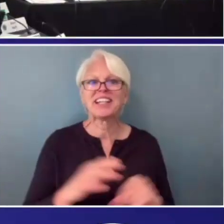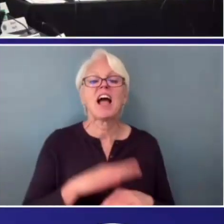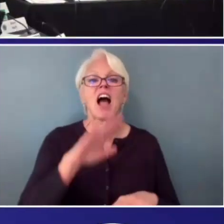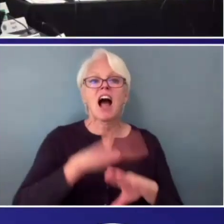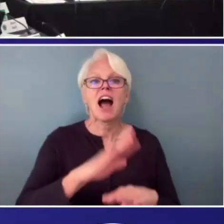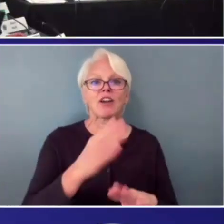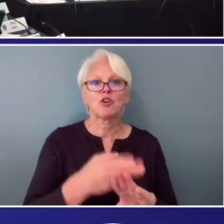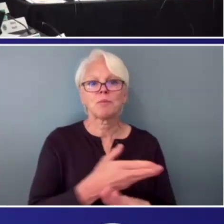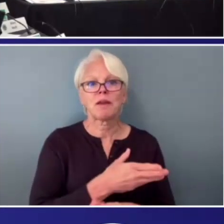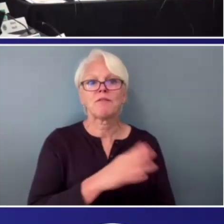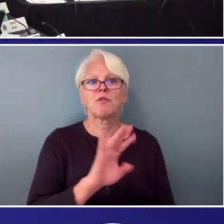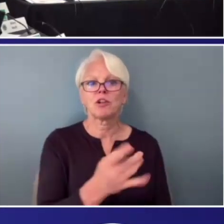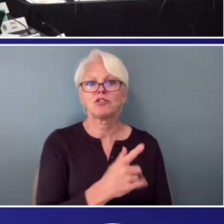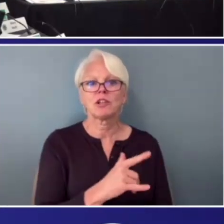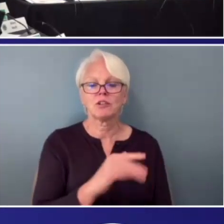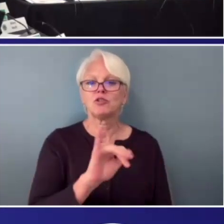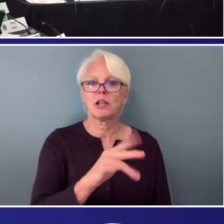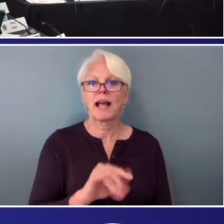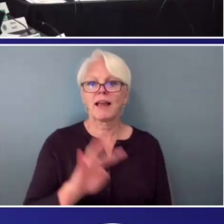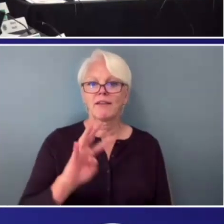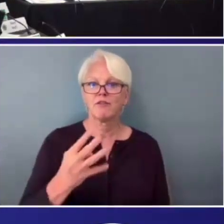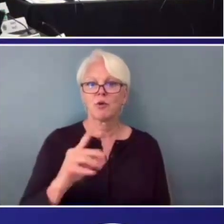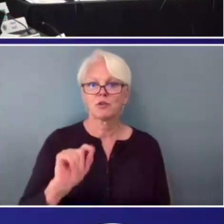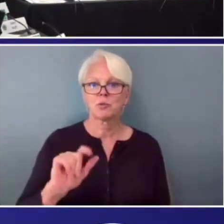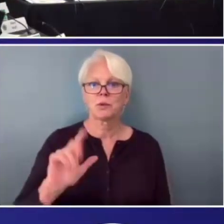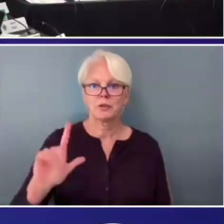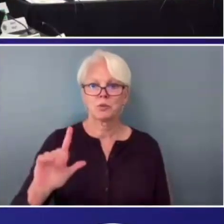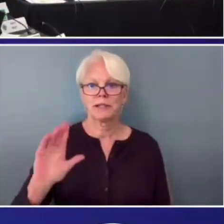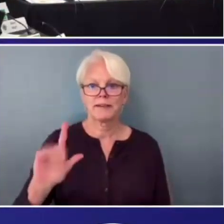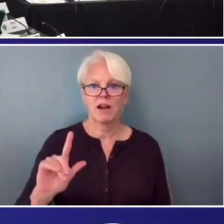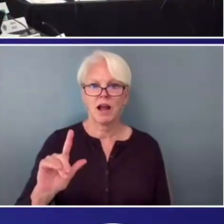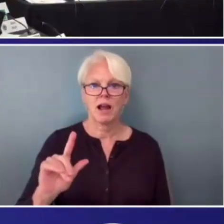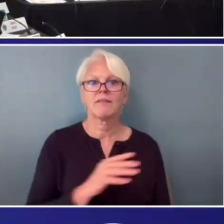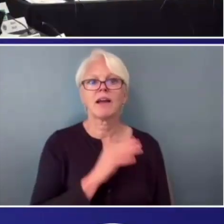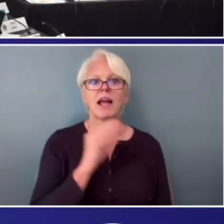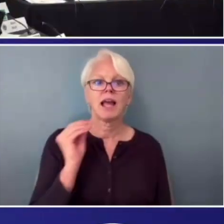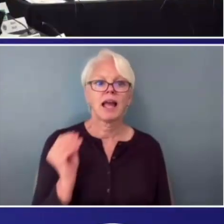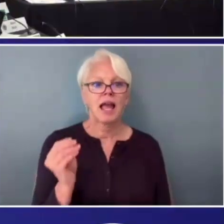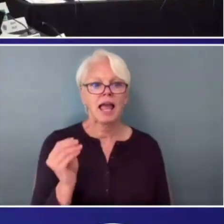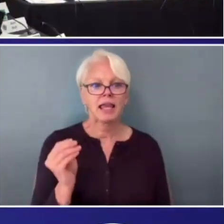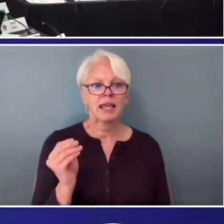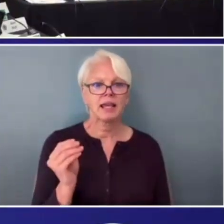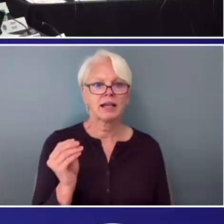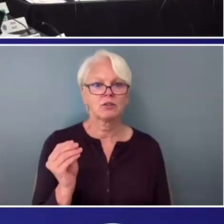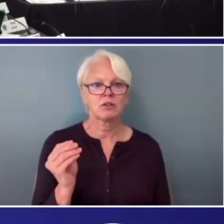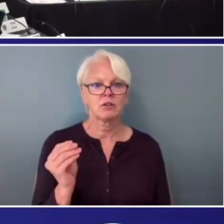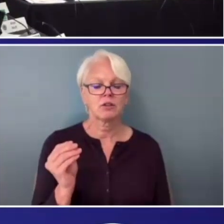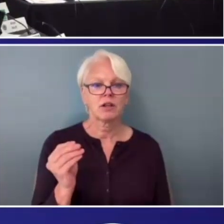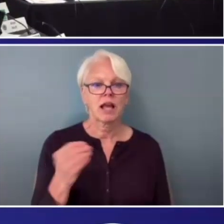2025. And we have an or after the (a),